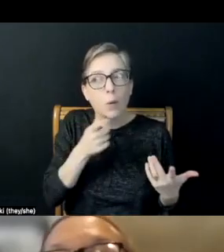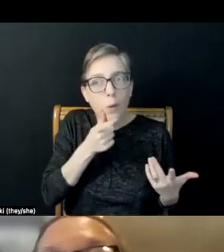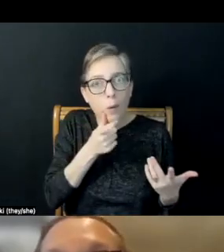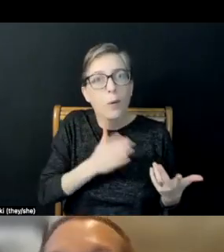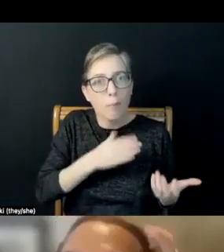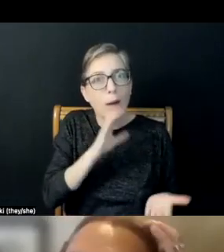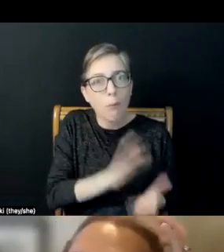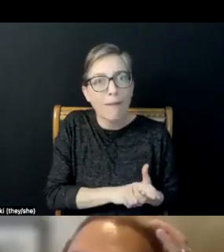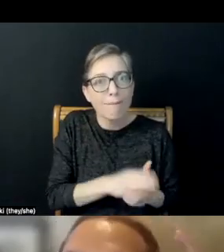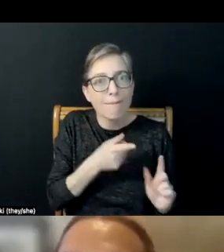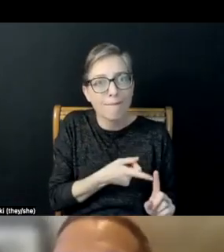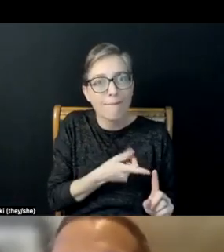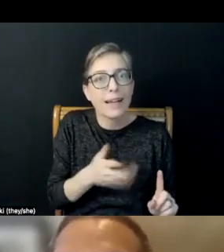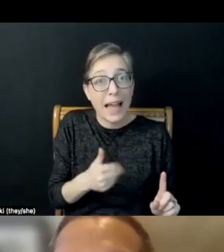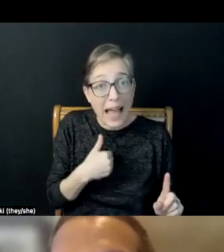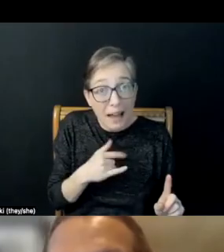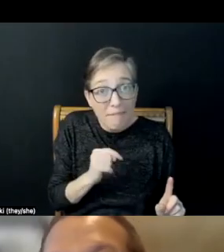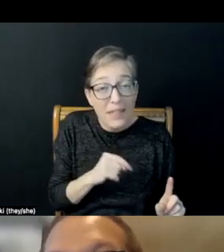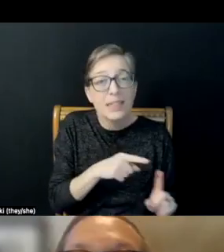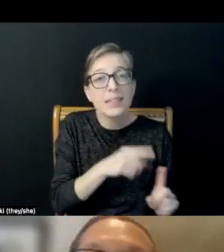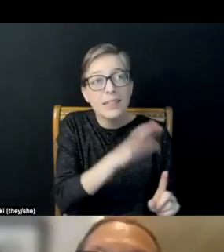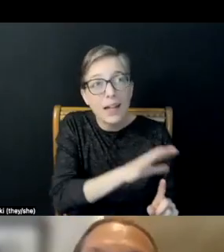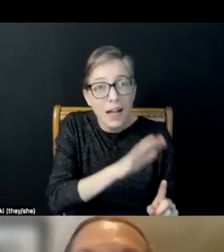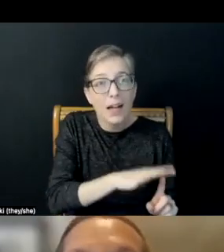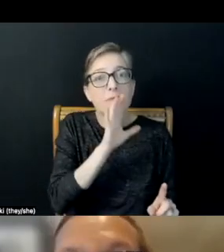so she knows everything about it and can